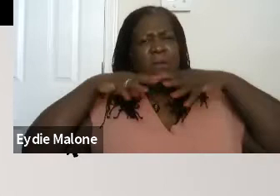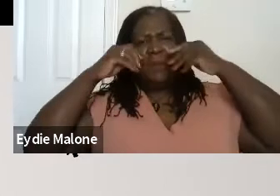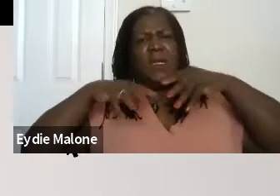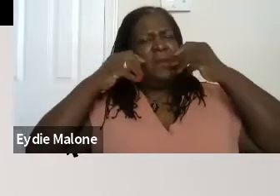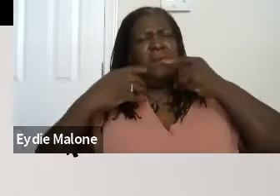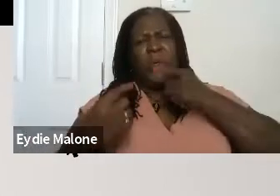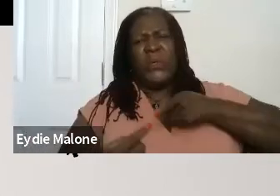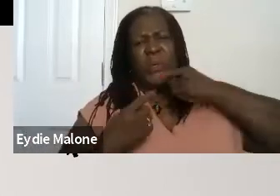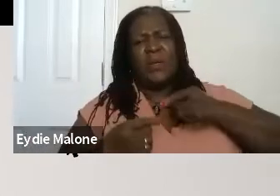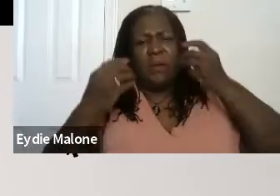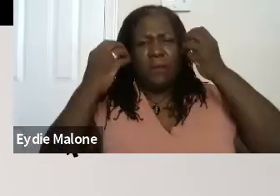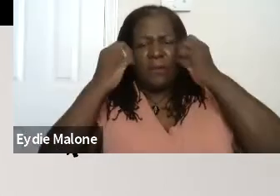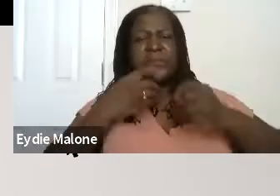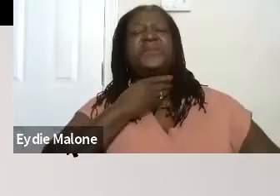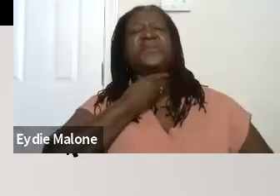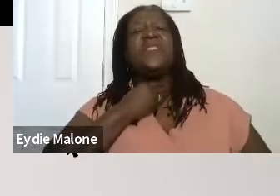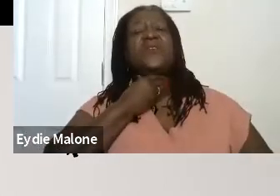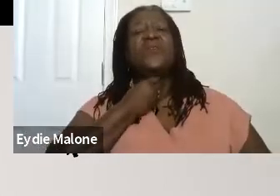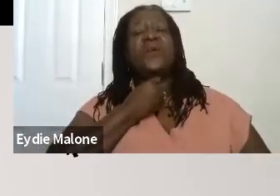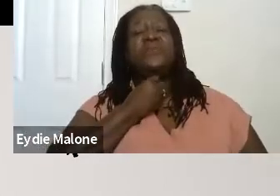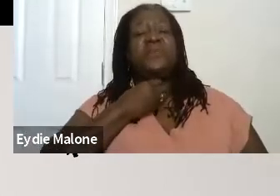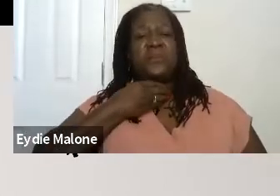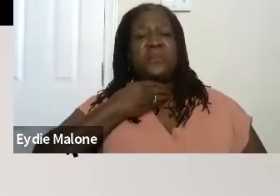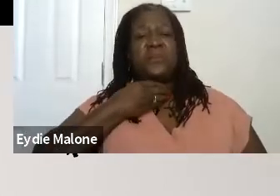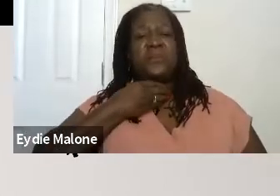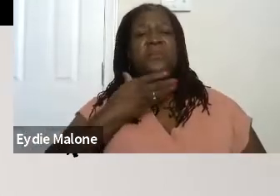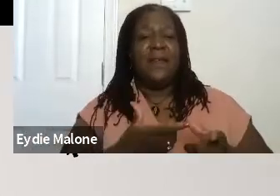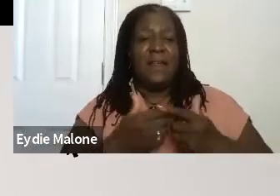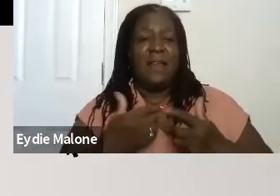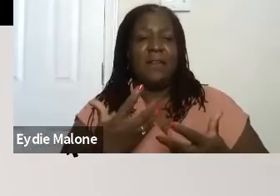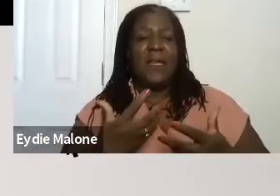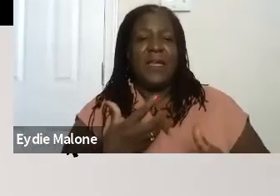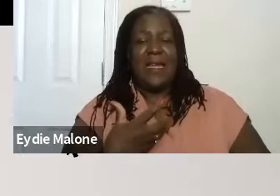hives all over the body often needs to be treated with epinephrin or an epipen or a